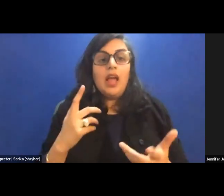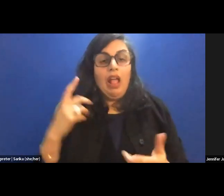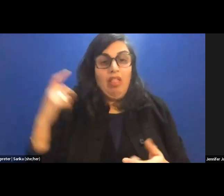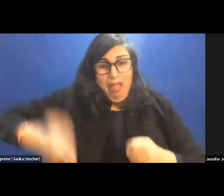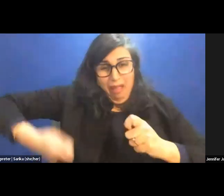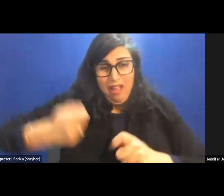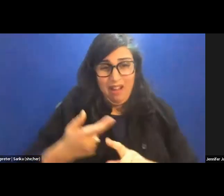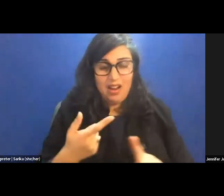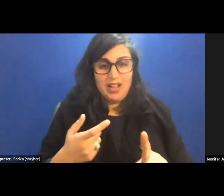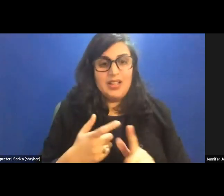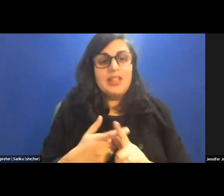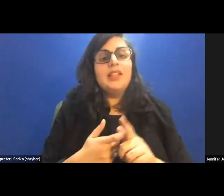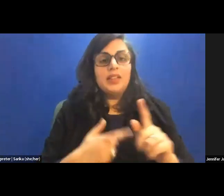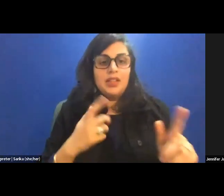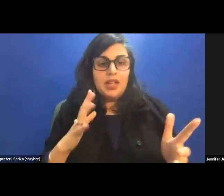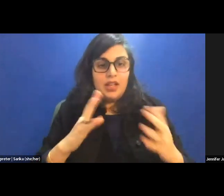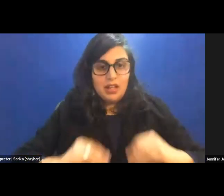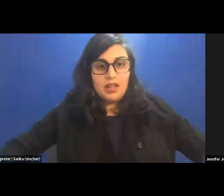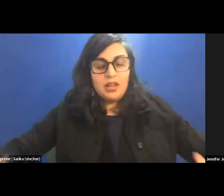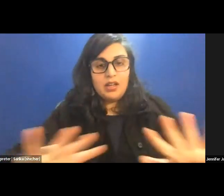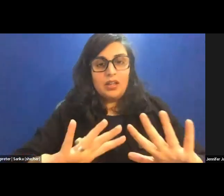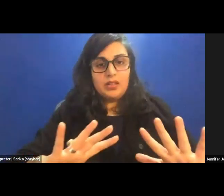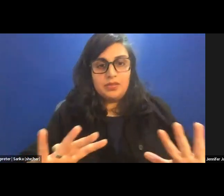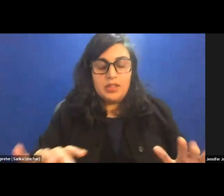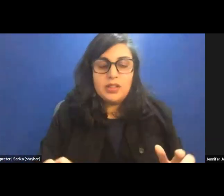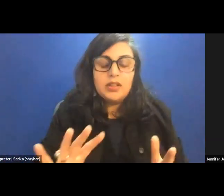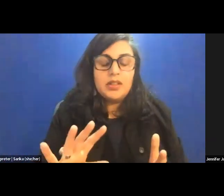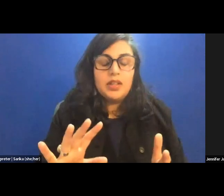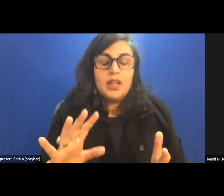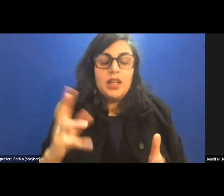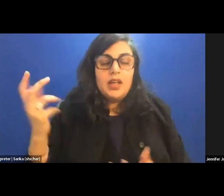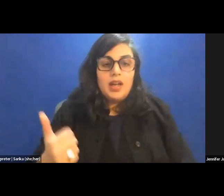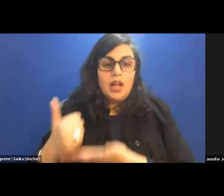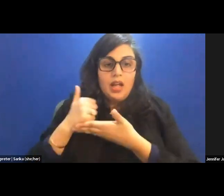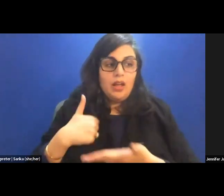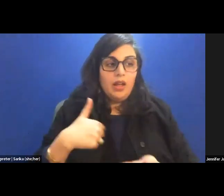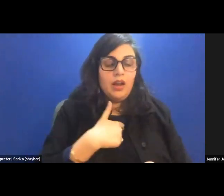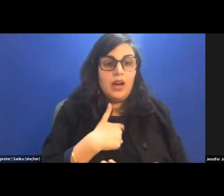my own eyes as they were chasing the crowd, hit a kid with a baton until they